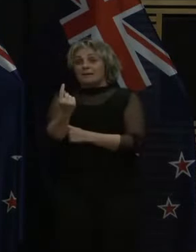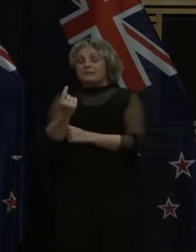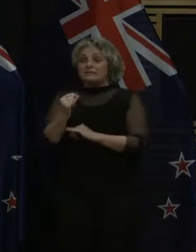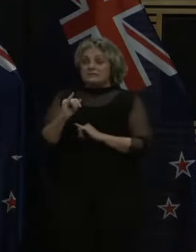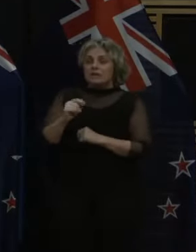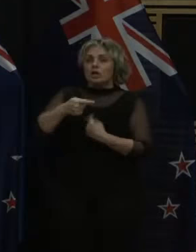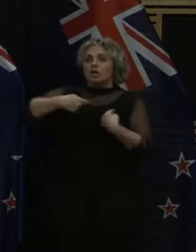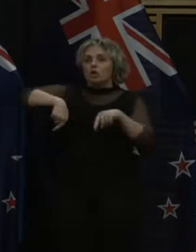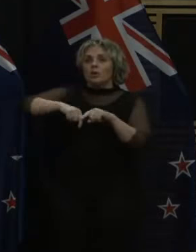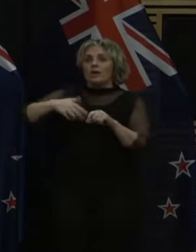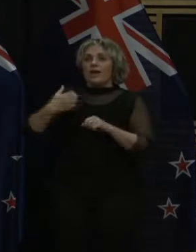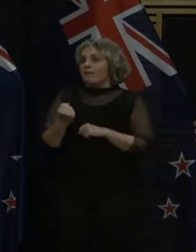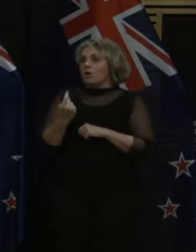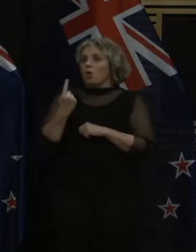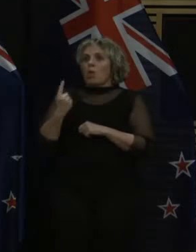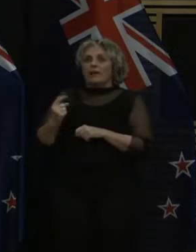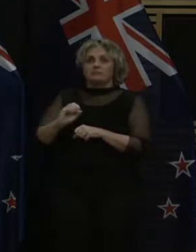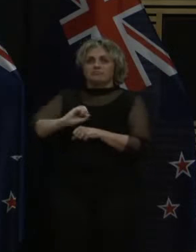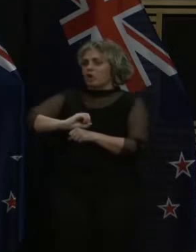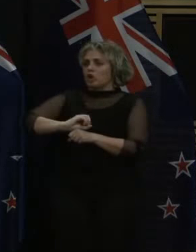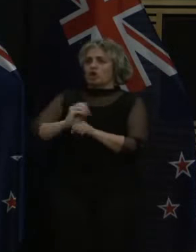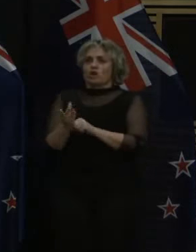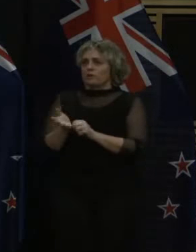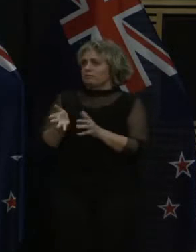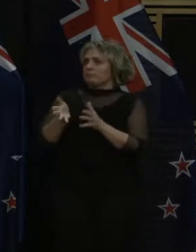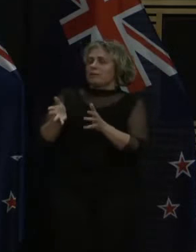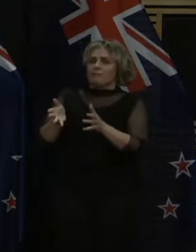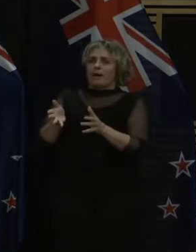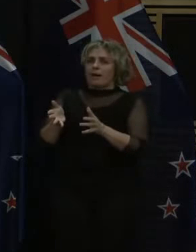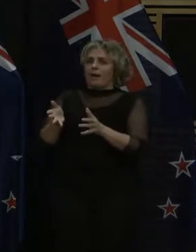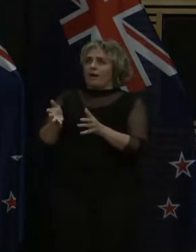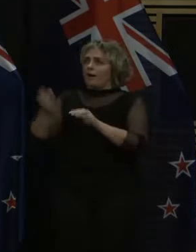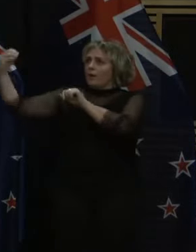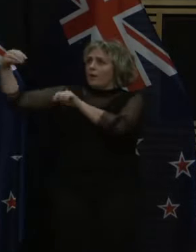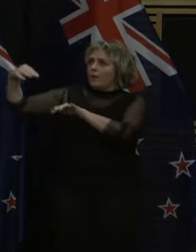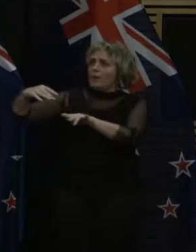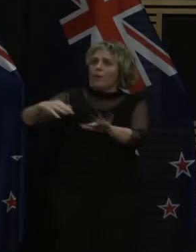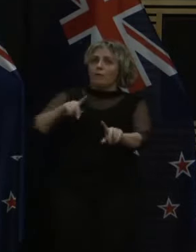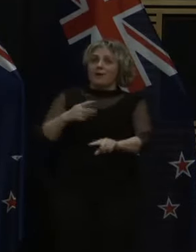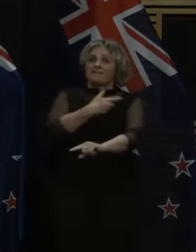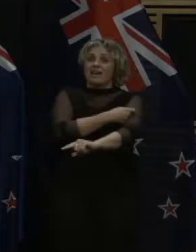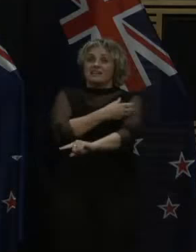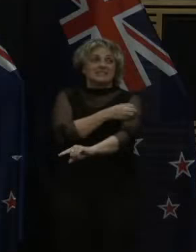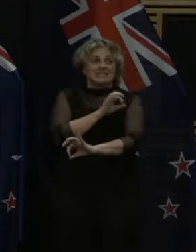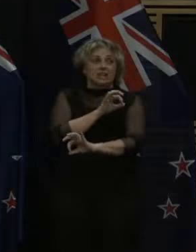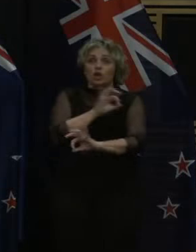an environment in the future